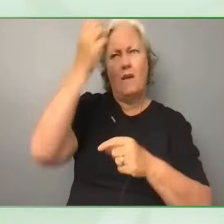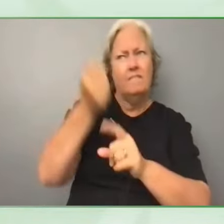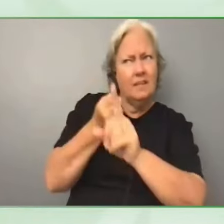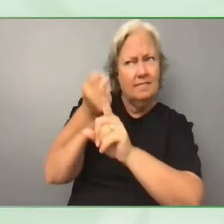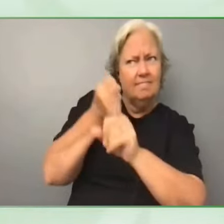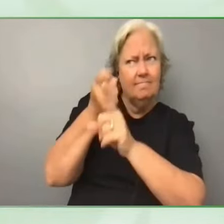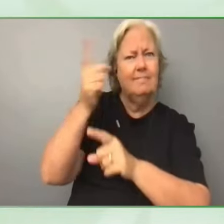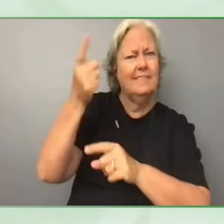approach.